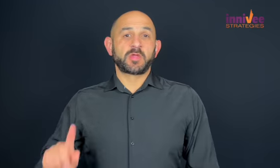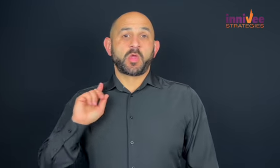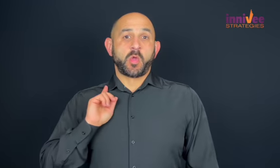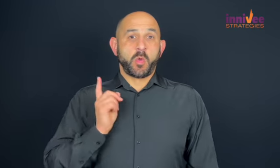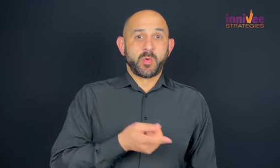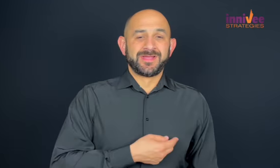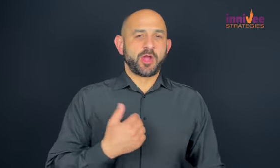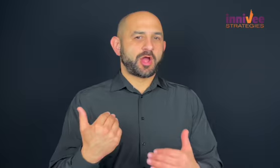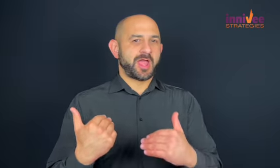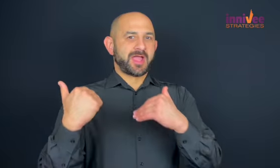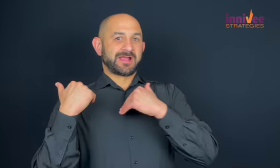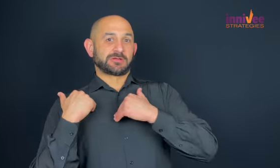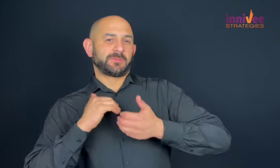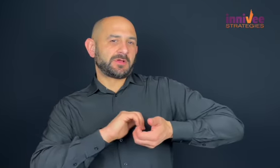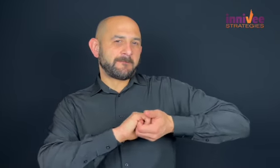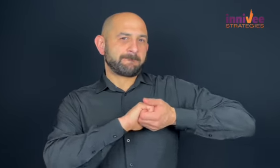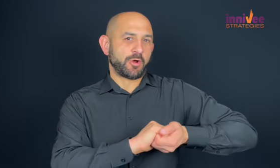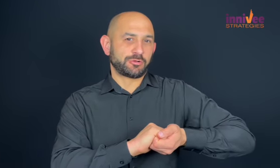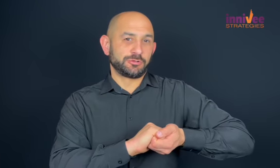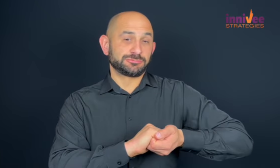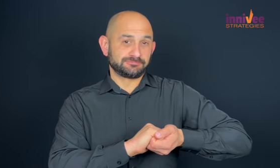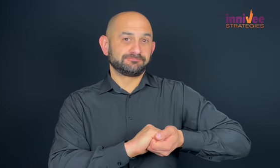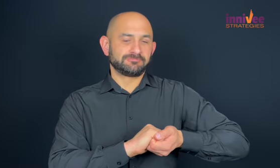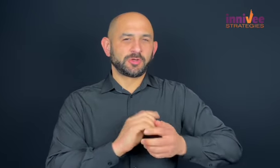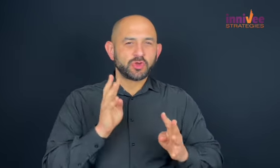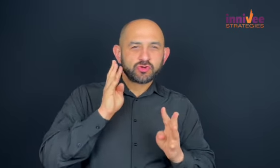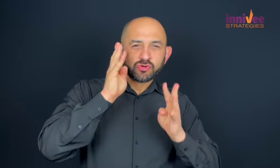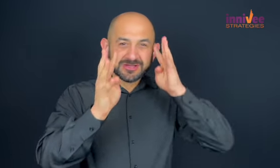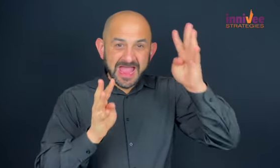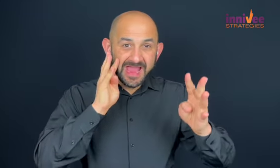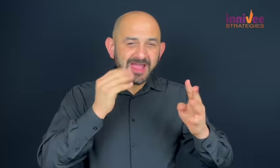We are accountability partners, creating,